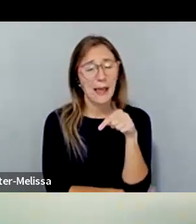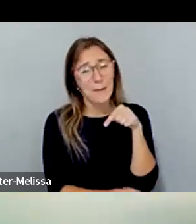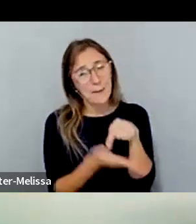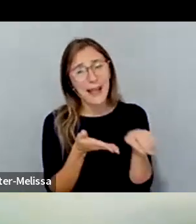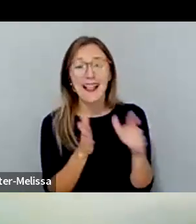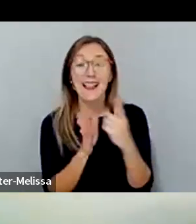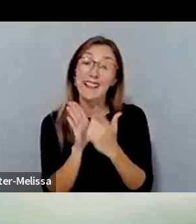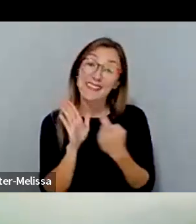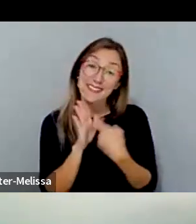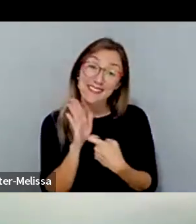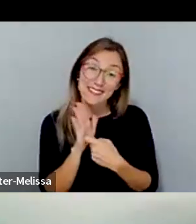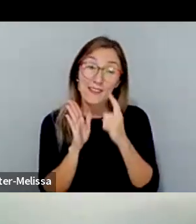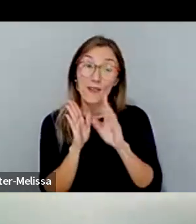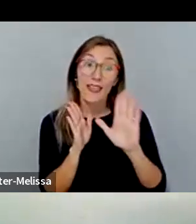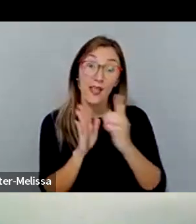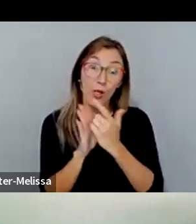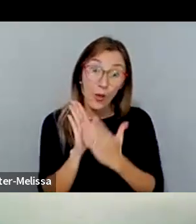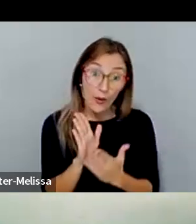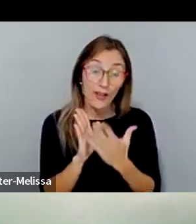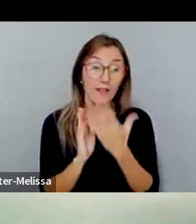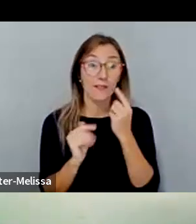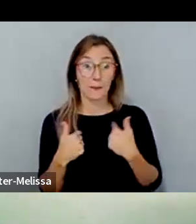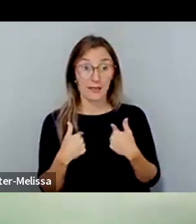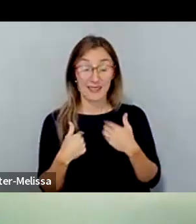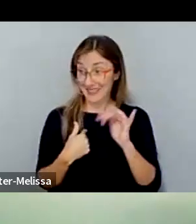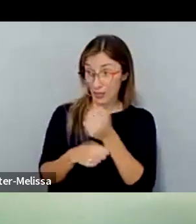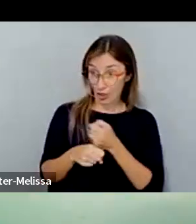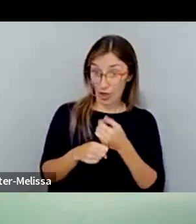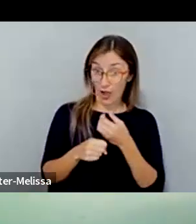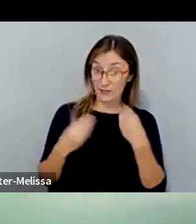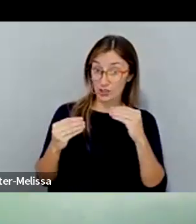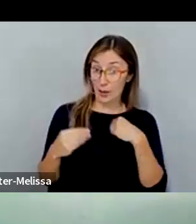to win.